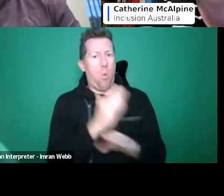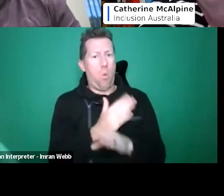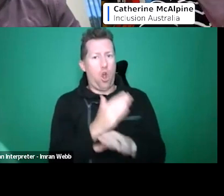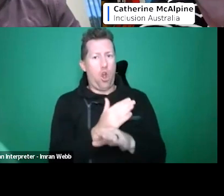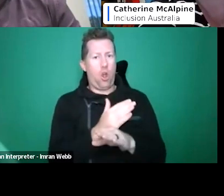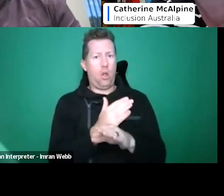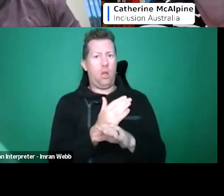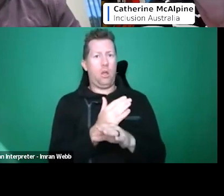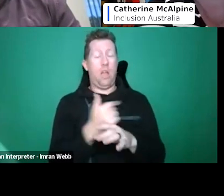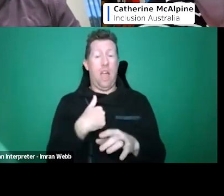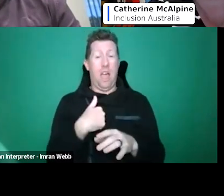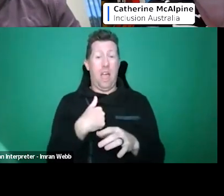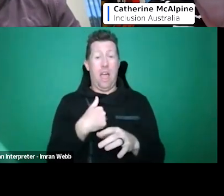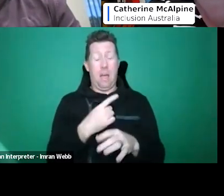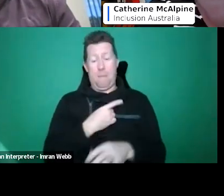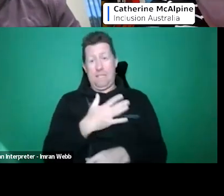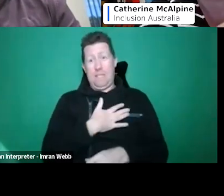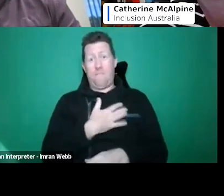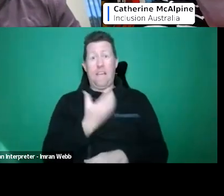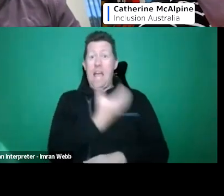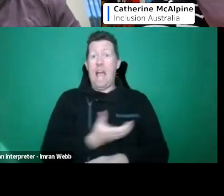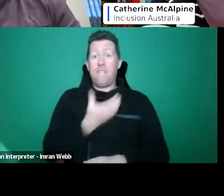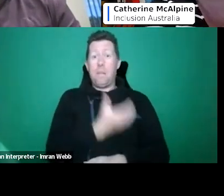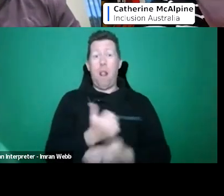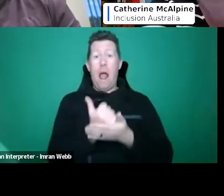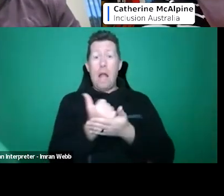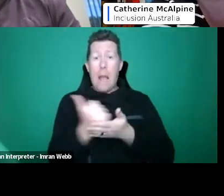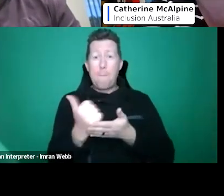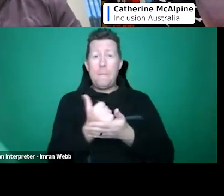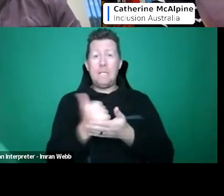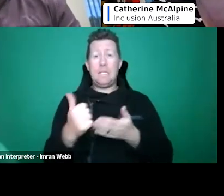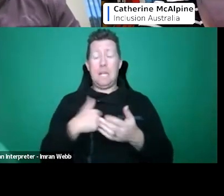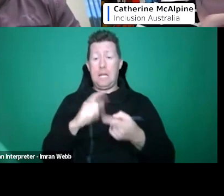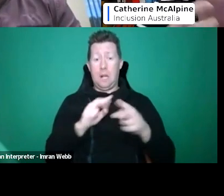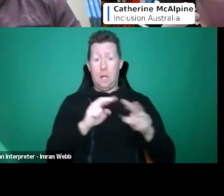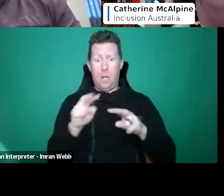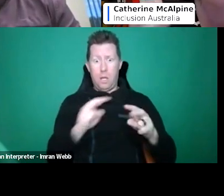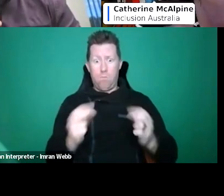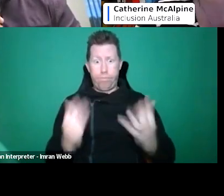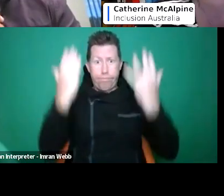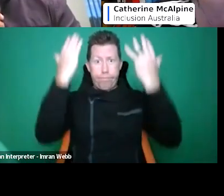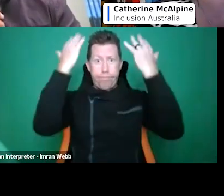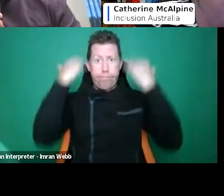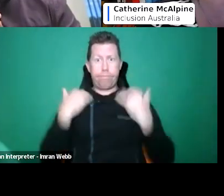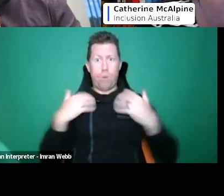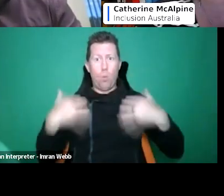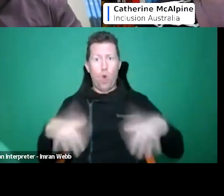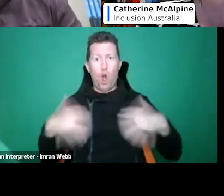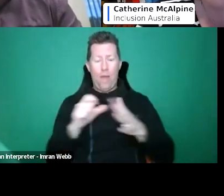I find myself a person who's quite comfortable with numbers, quite overwhelmed by some of the technicalities of data linkages,